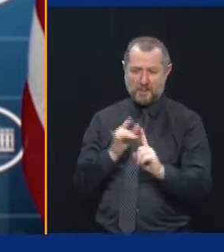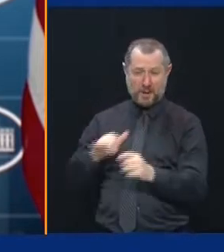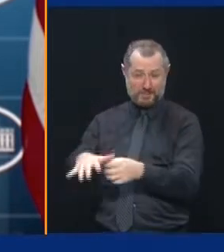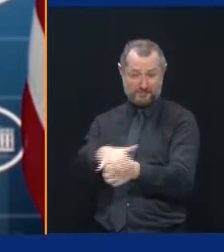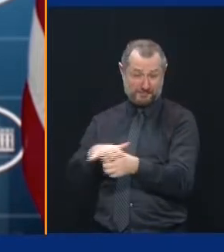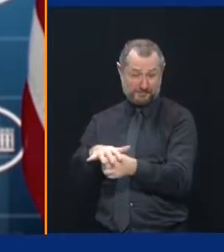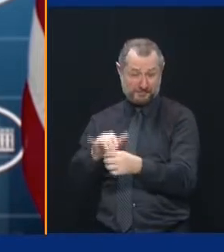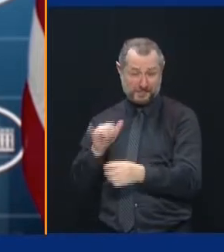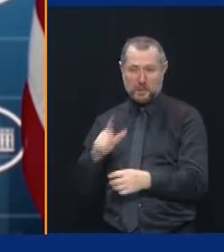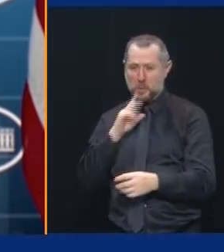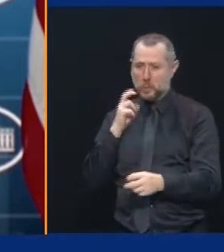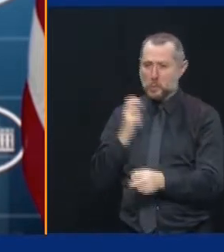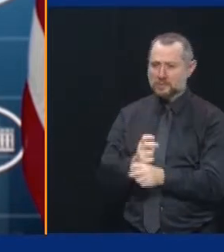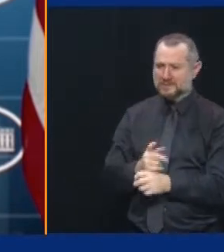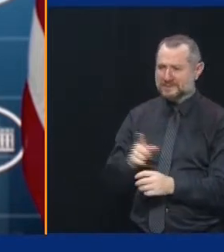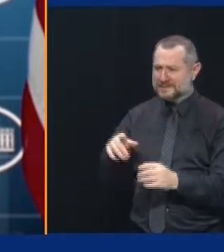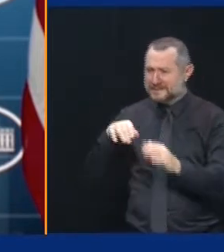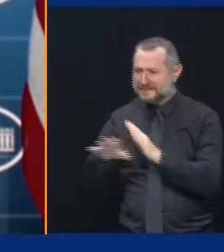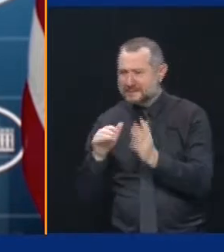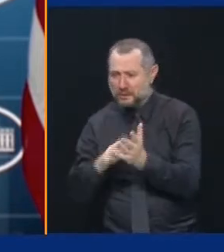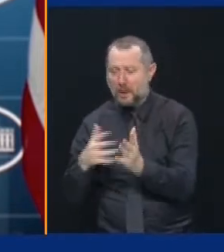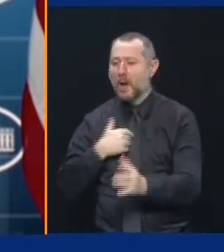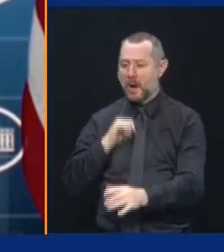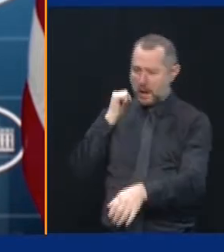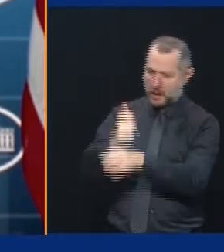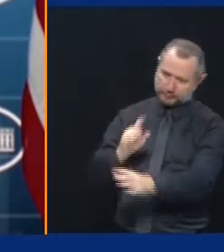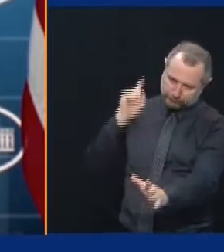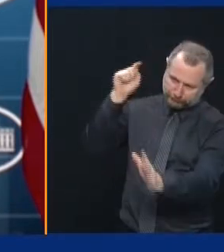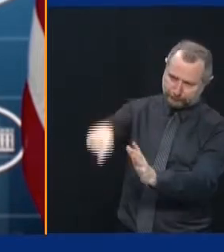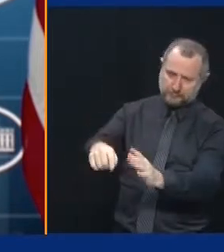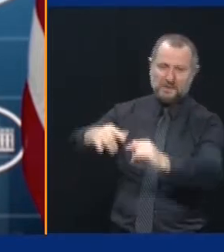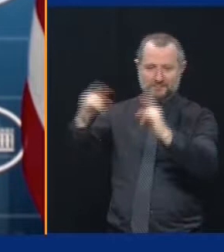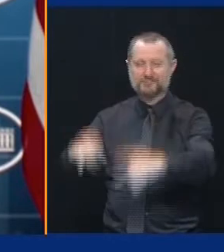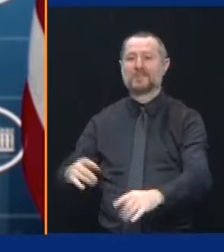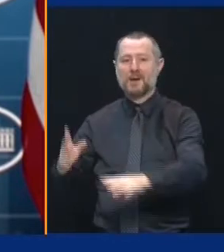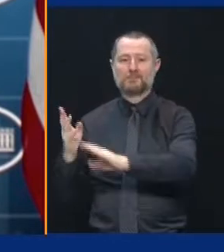INCREASE VACCINATIONS IN THE HARDEST HIT AND HARDEST TO REACH